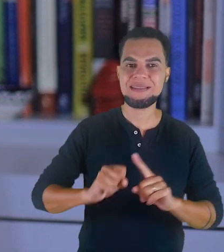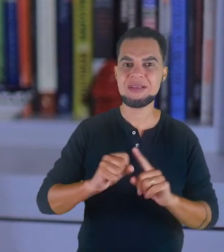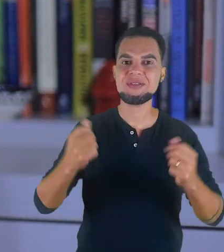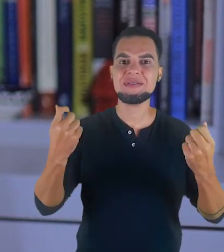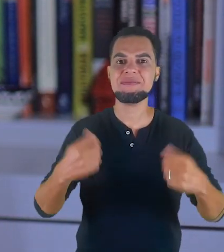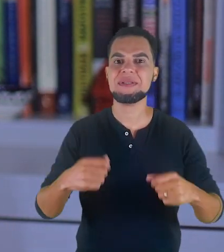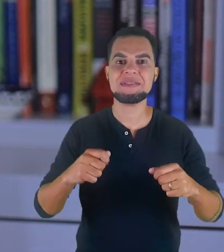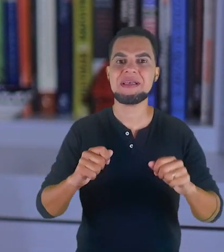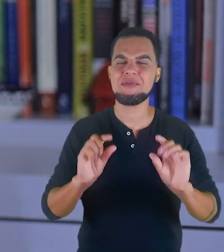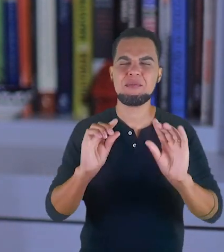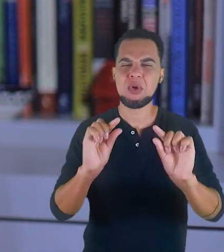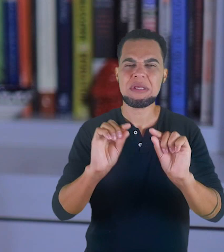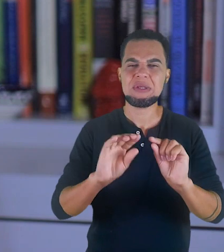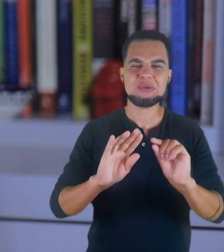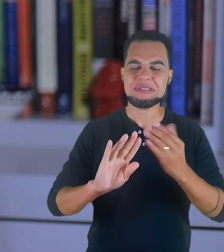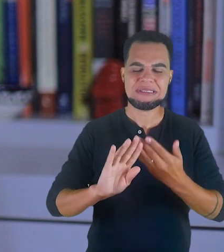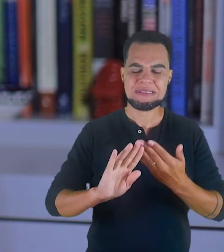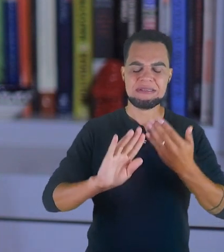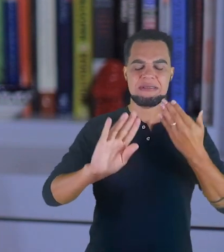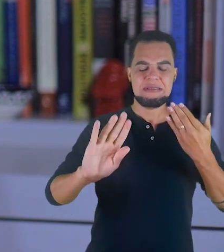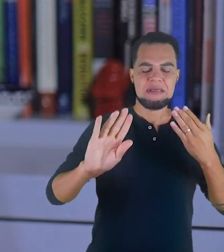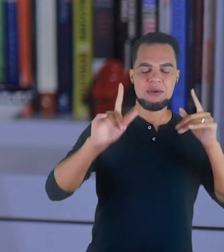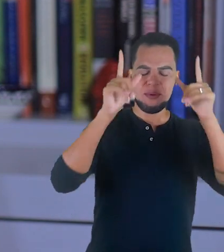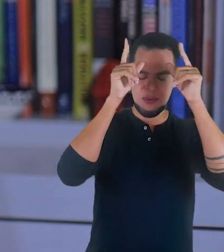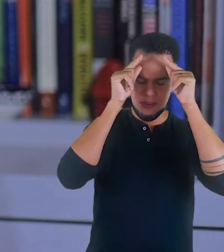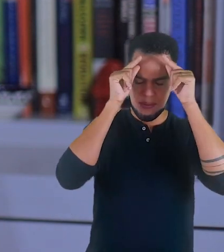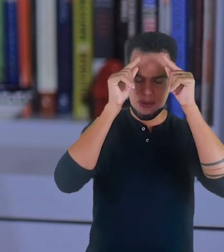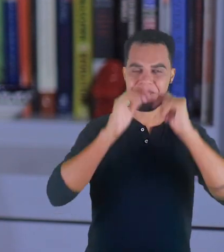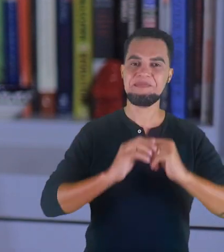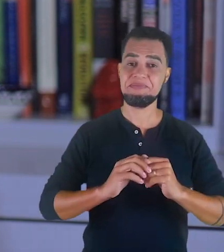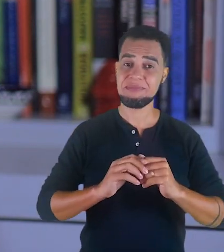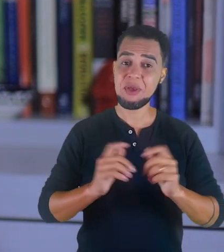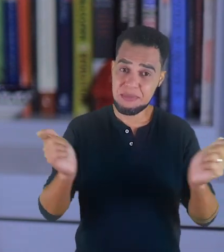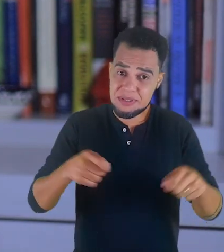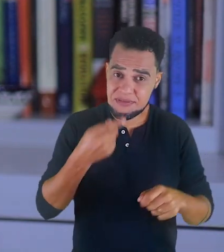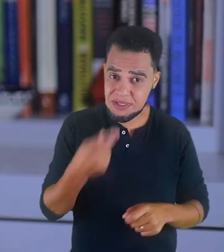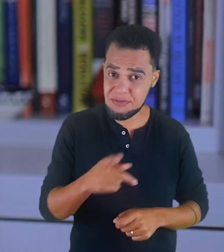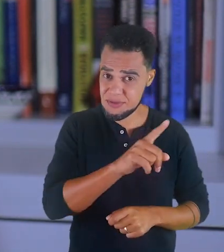that they needed a little alienation. And I wanted to be able to tell you that it could be different,